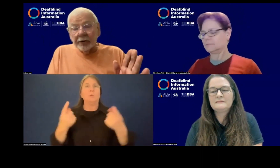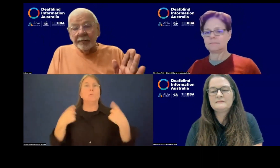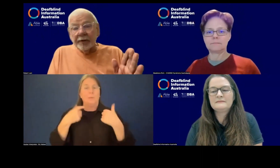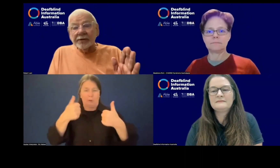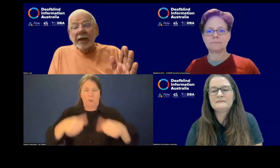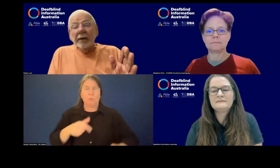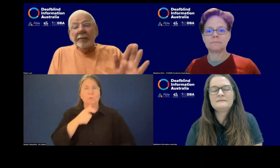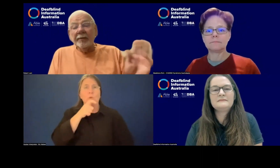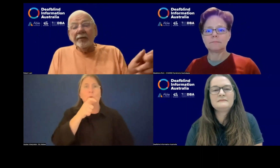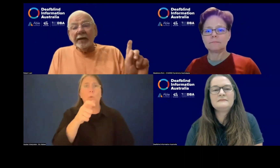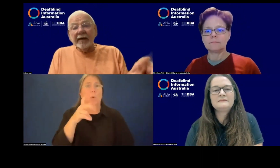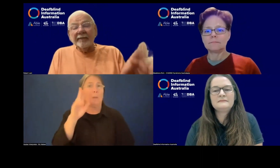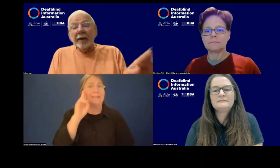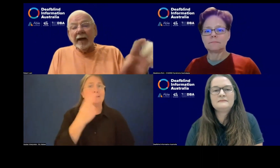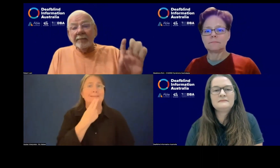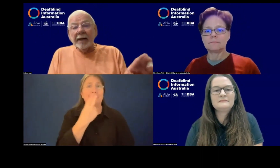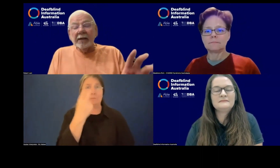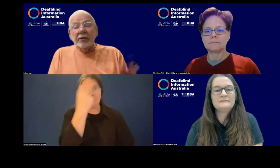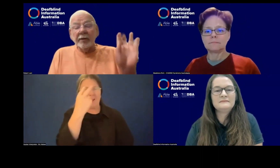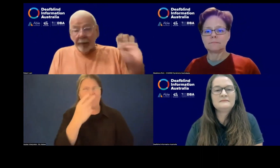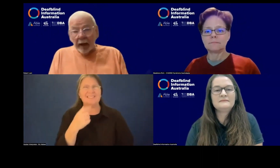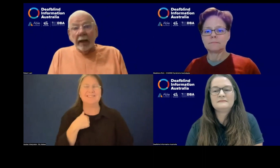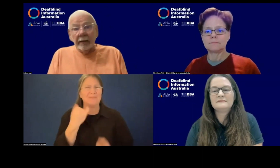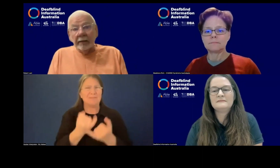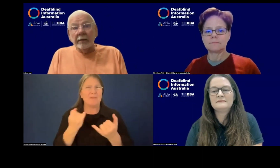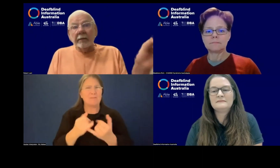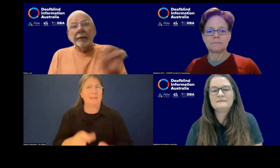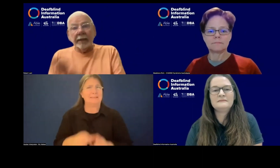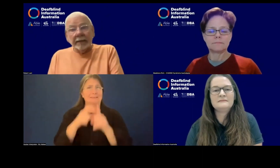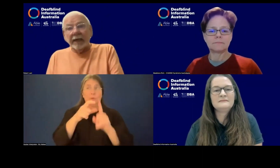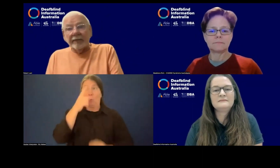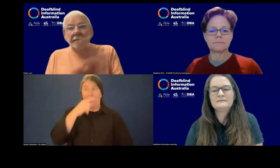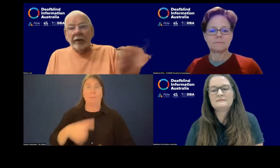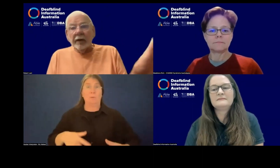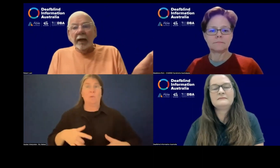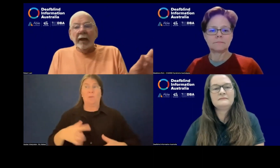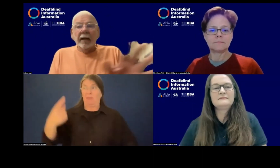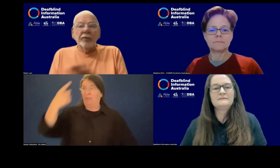term, because people think deafblind means you're blind and completely deaf.